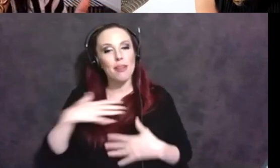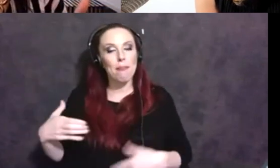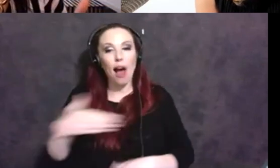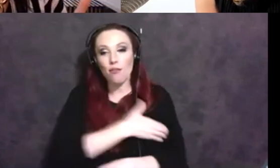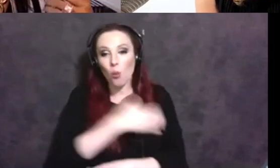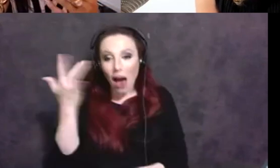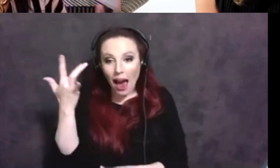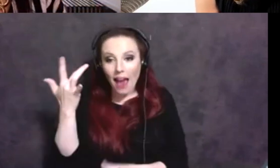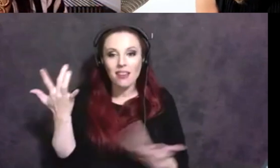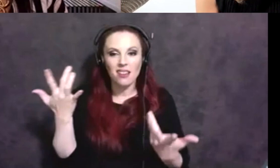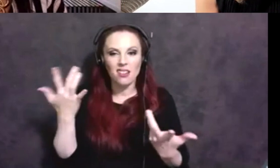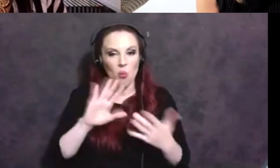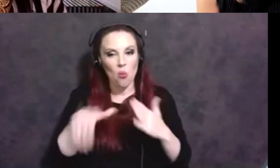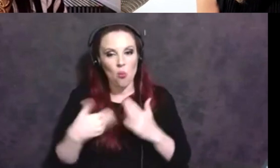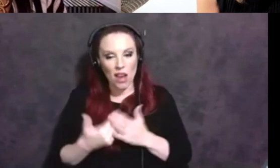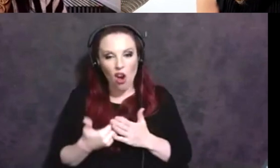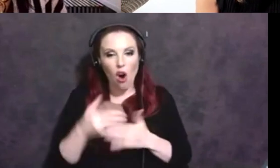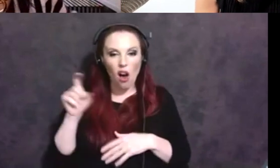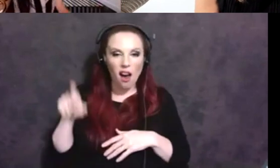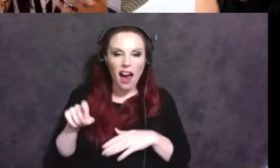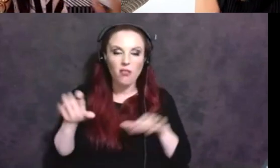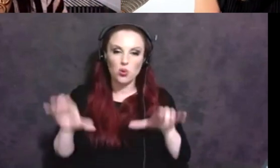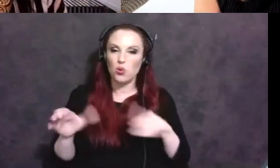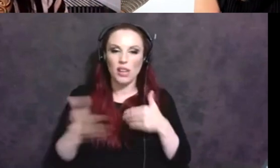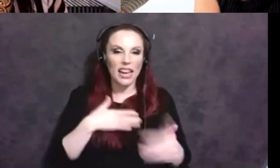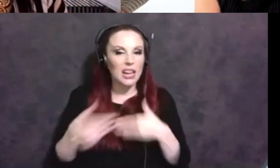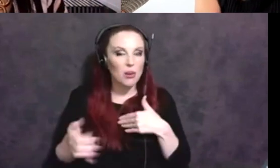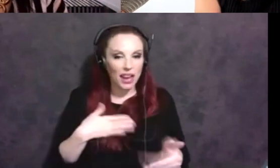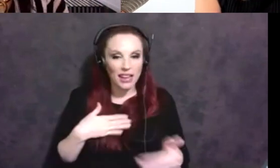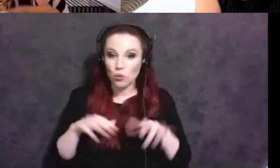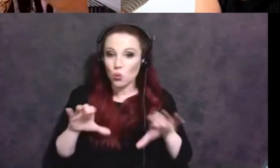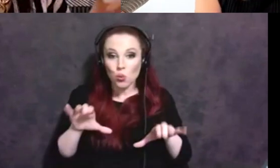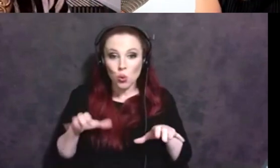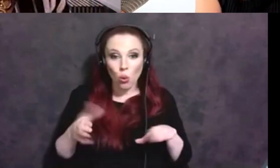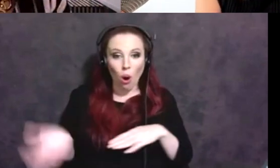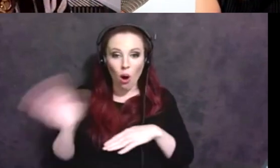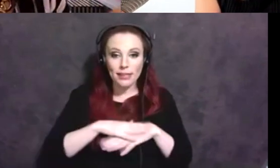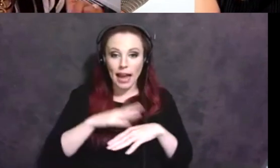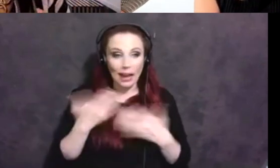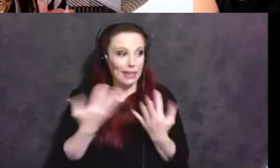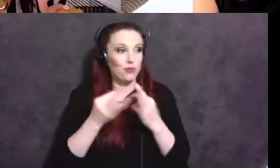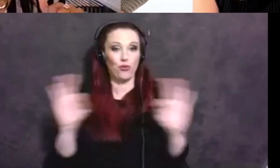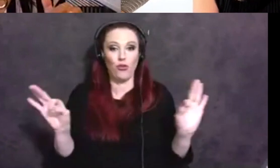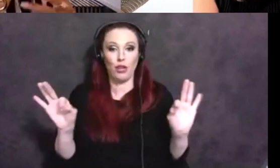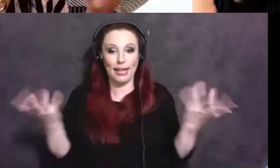yoga is about the breath and I am Brown and Brown people invented yoga but it is the breath